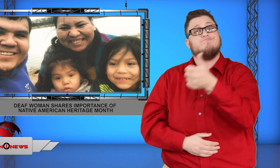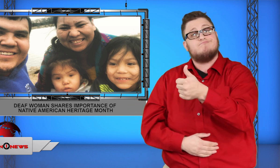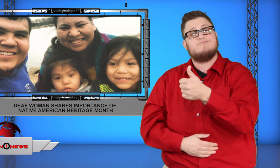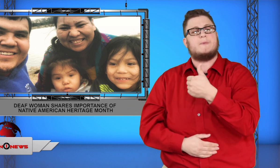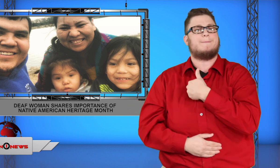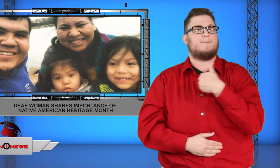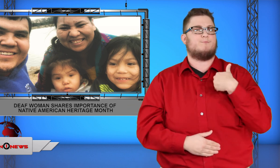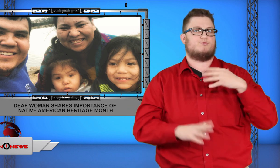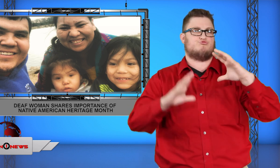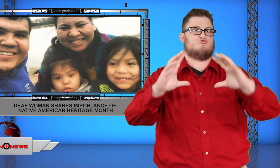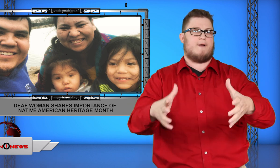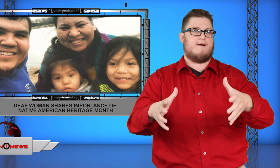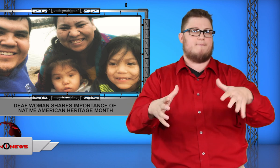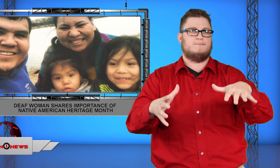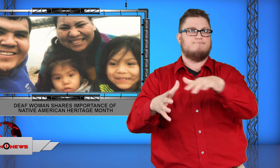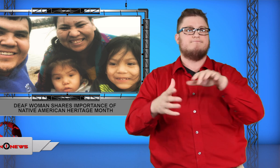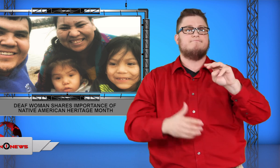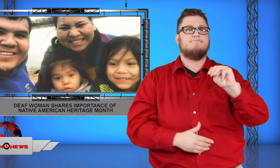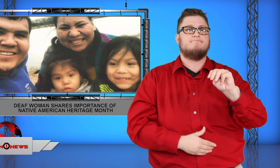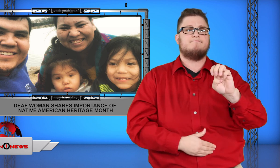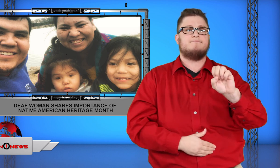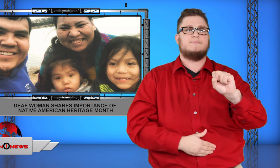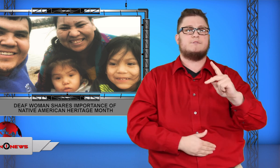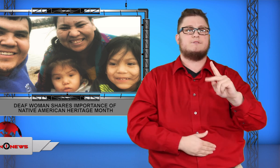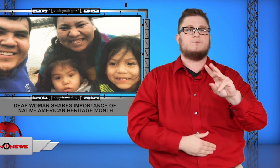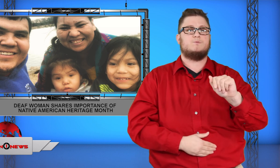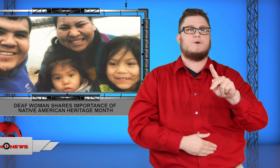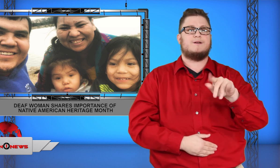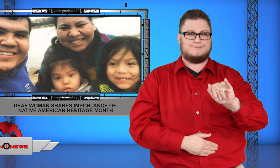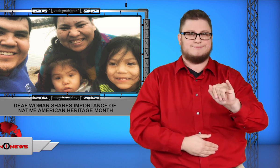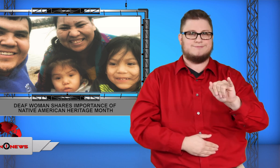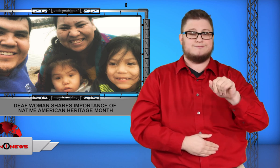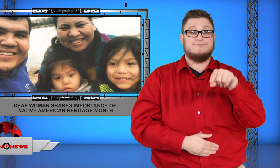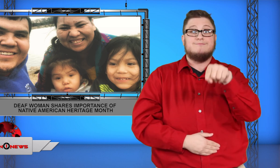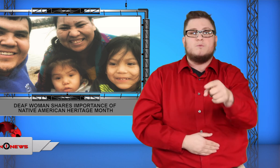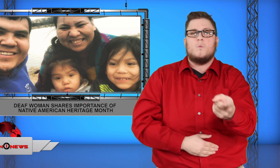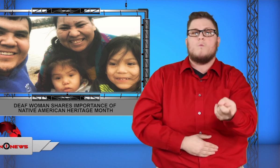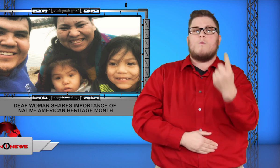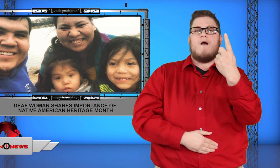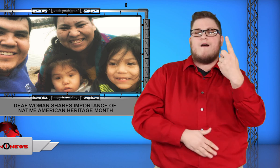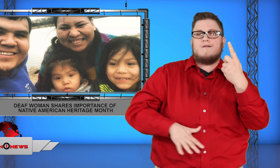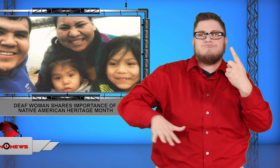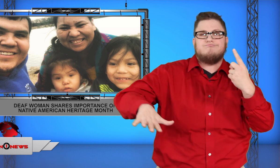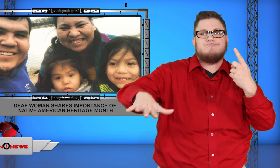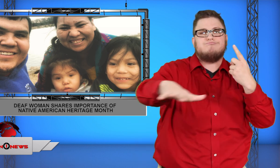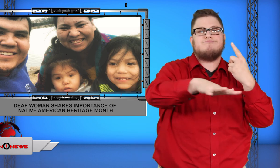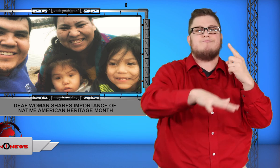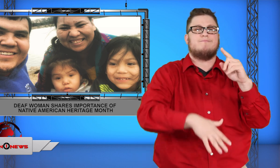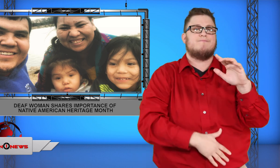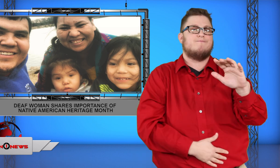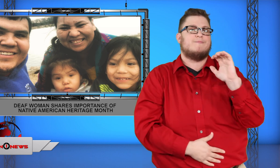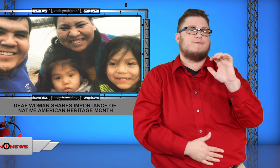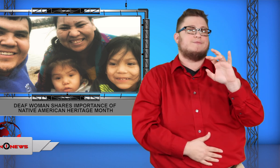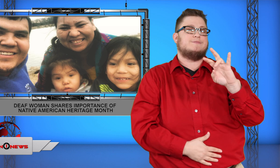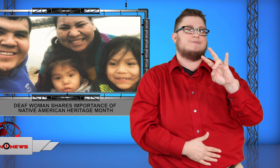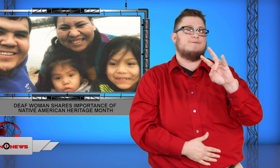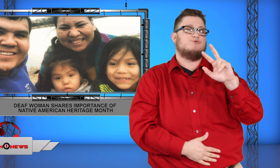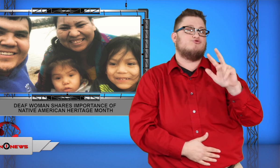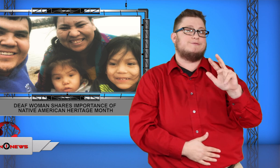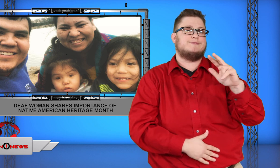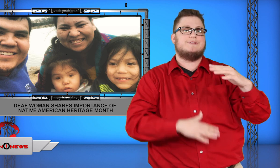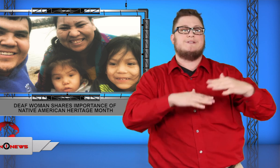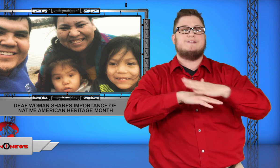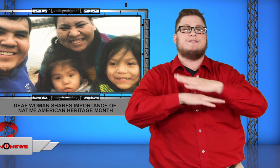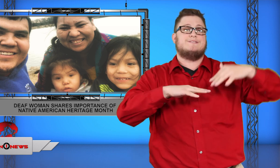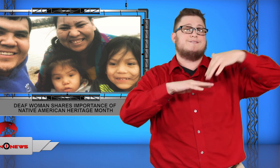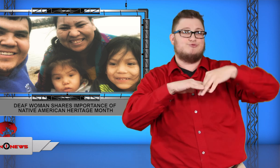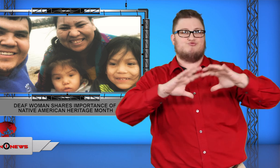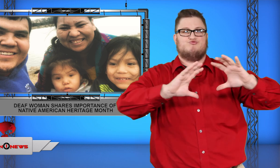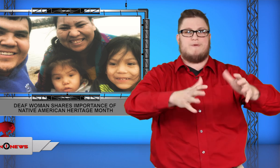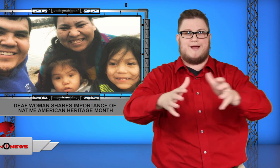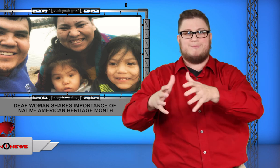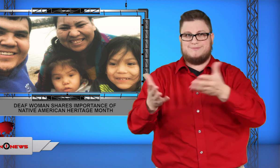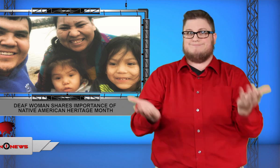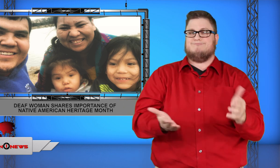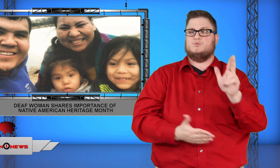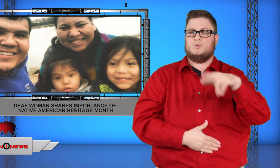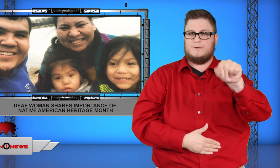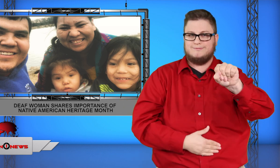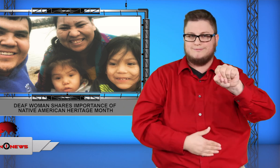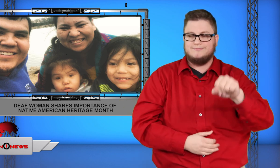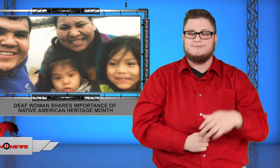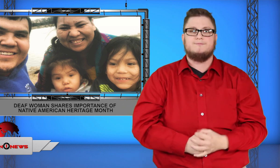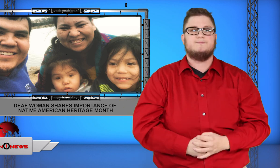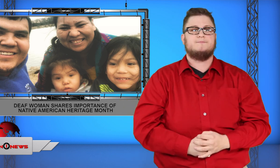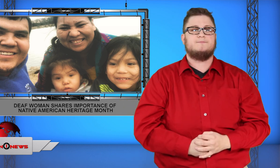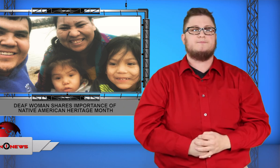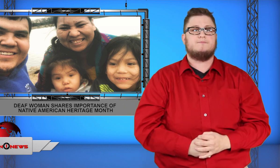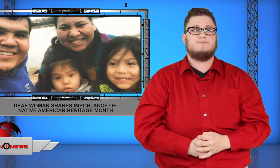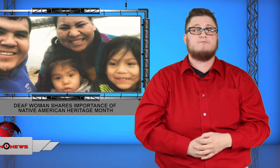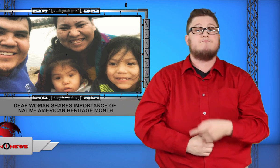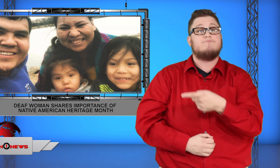She is a member of the Meskwaki tribe, one of 573 indigenous tribes in the US.